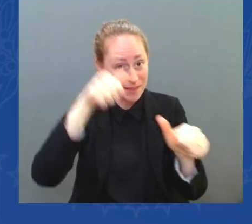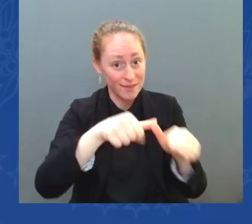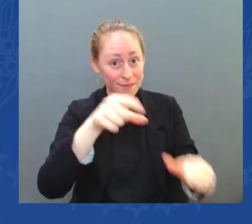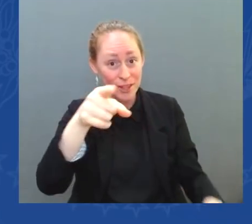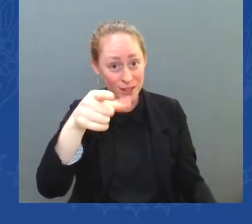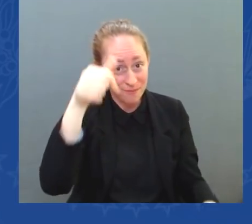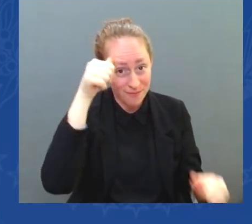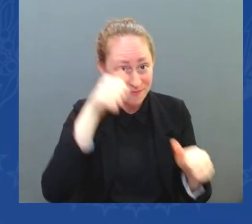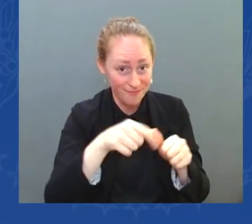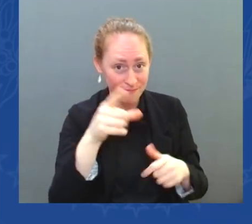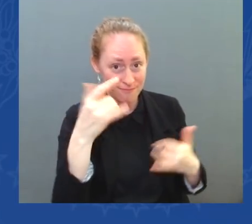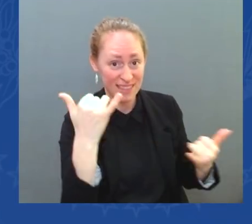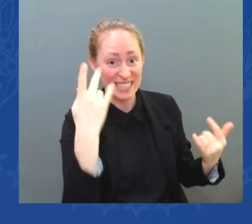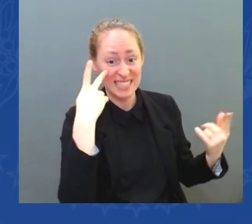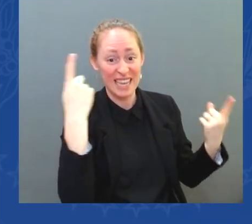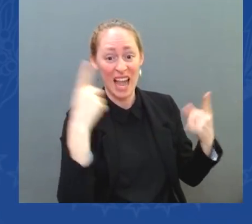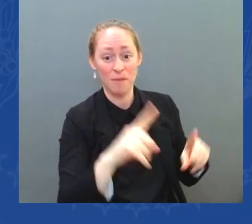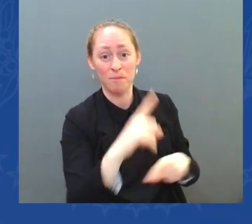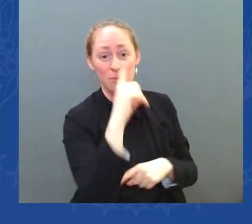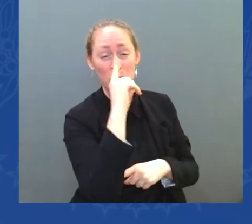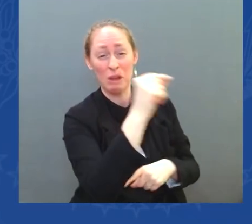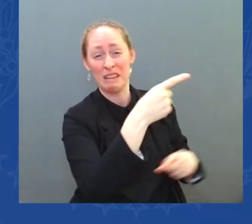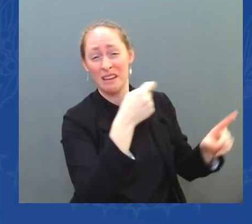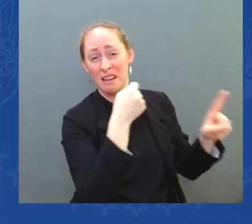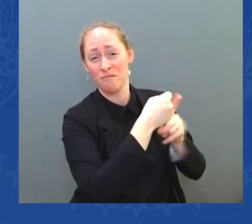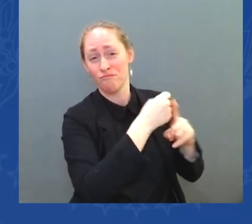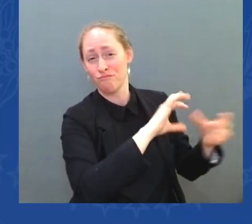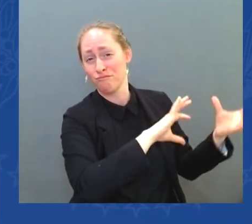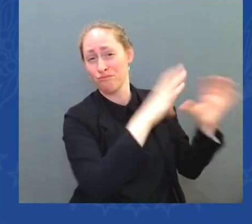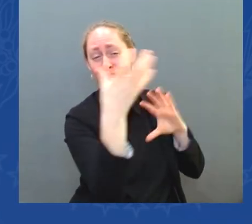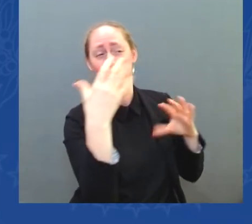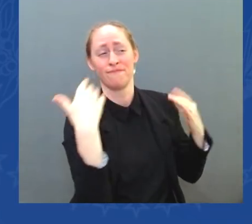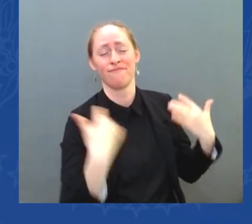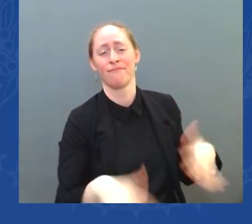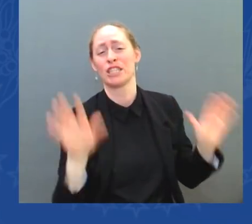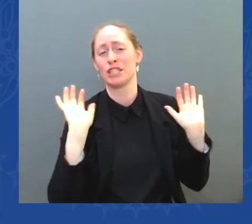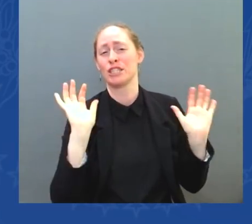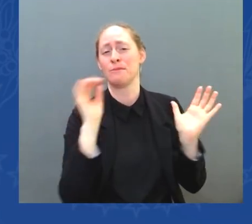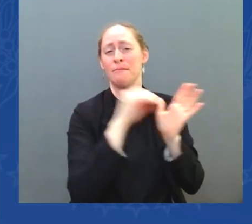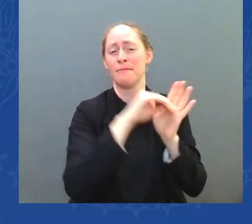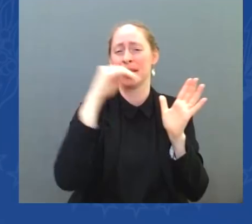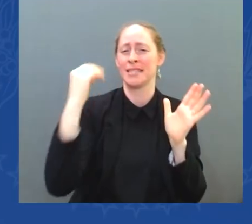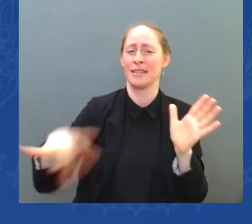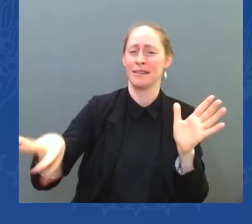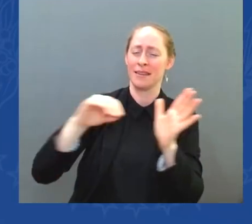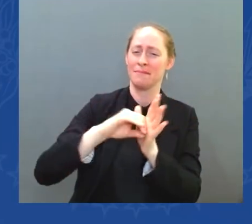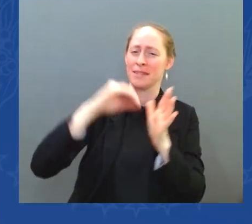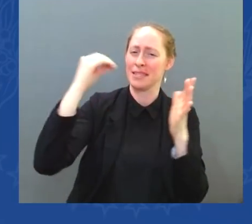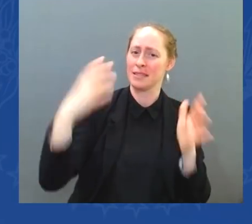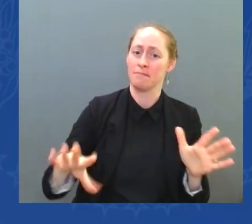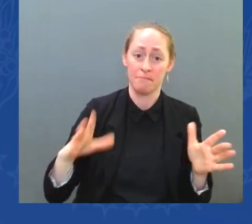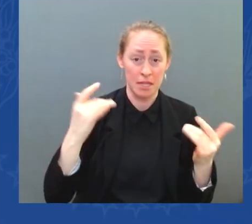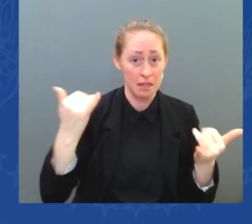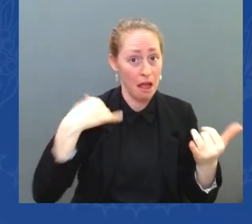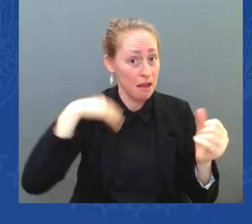stands ready to help. So ladies and gentlemen, let's give a warm Iowa welcome to President Joe Biden.